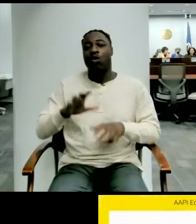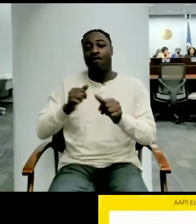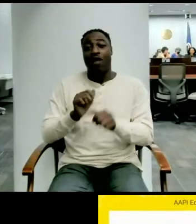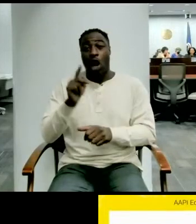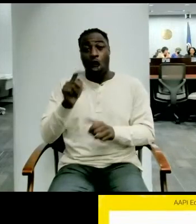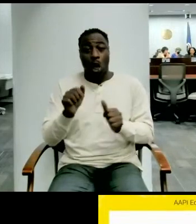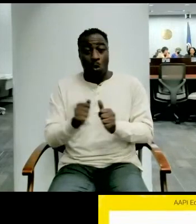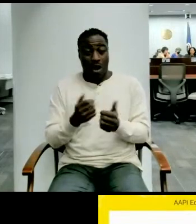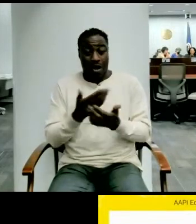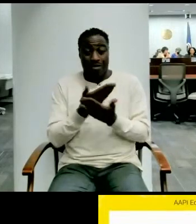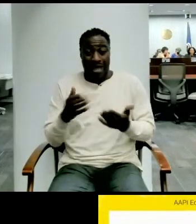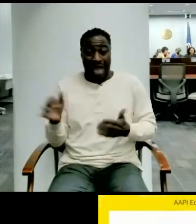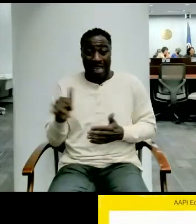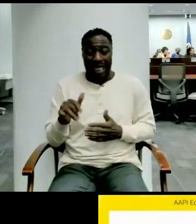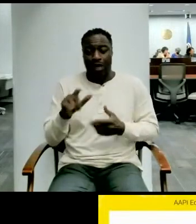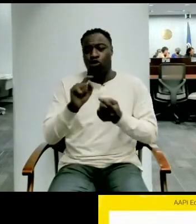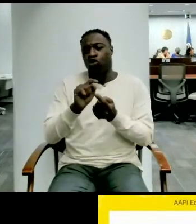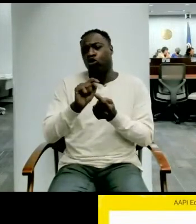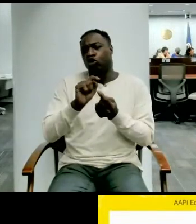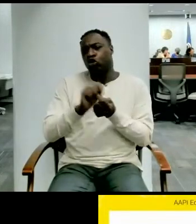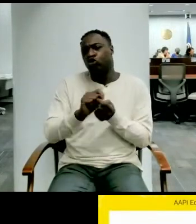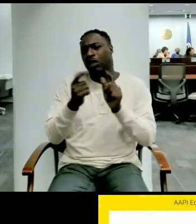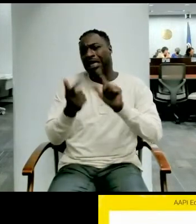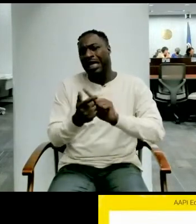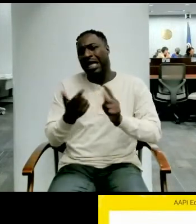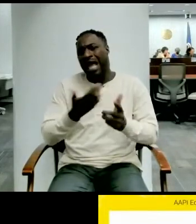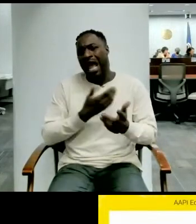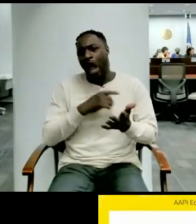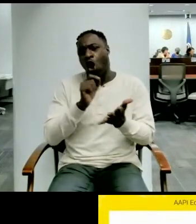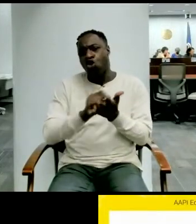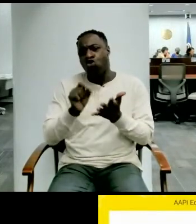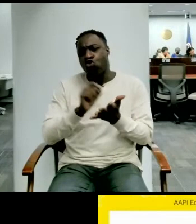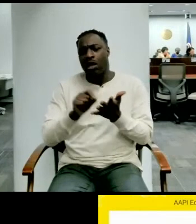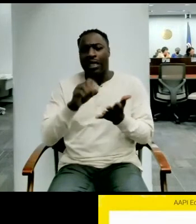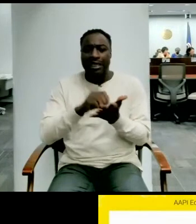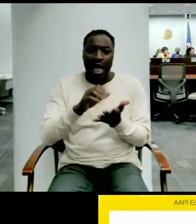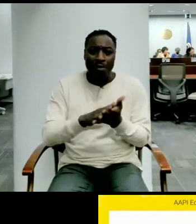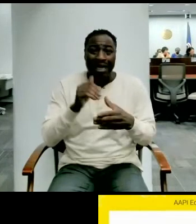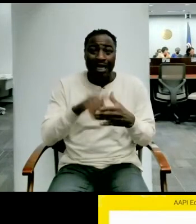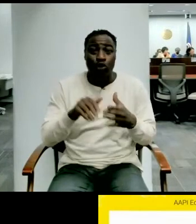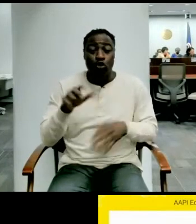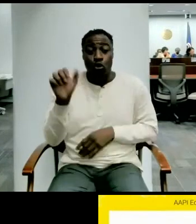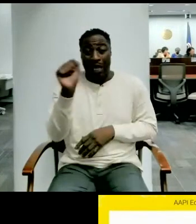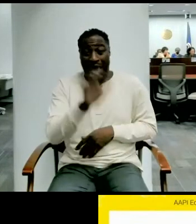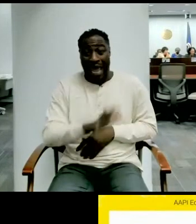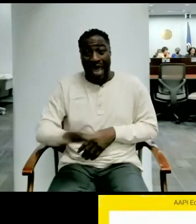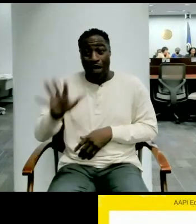you know, translating our written documents into Asian languages among others. But can you talk